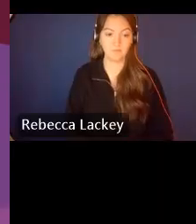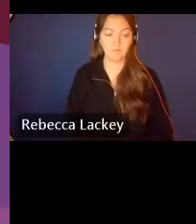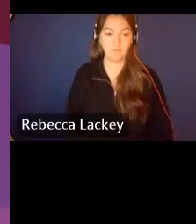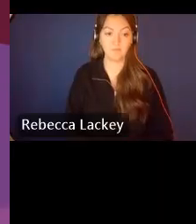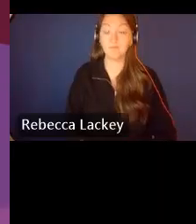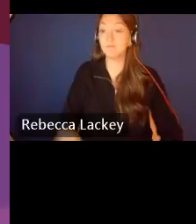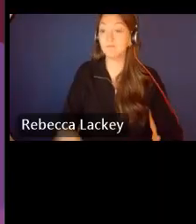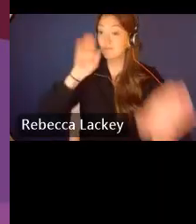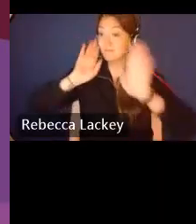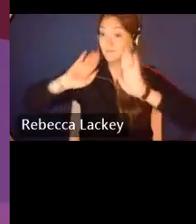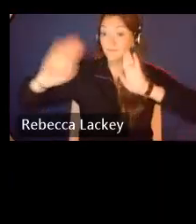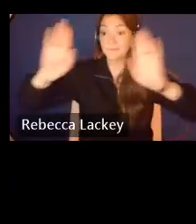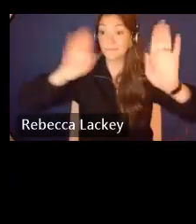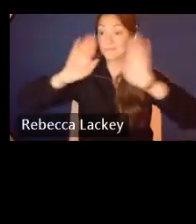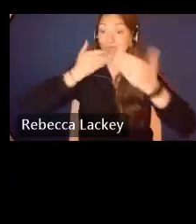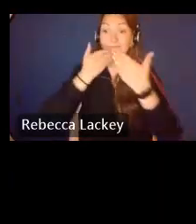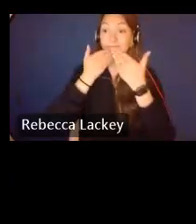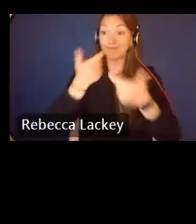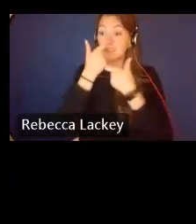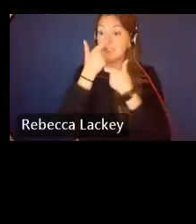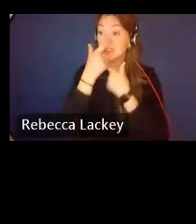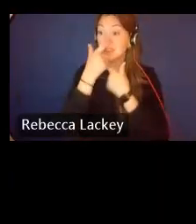Hello everyone, and thanks for your interest in the Widman Road